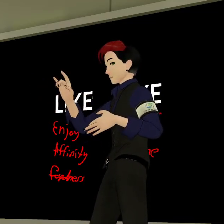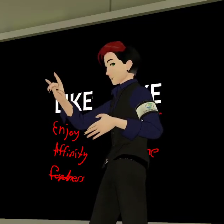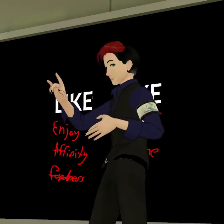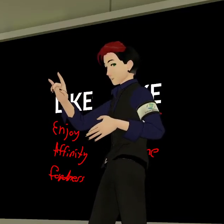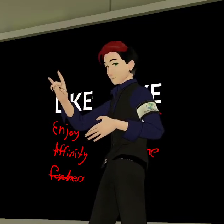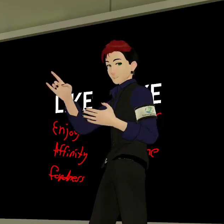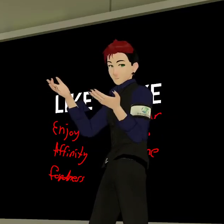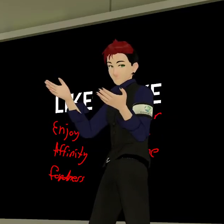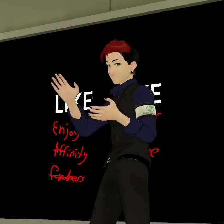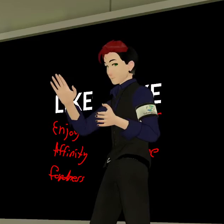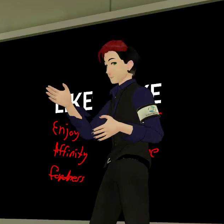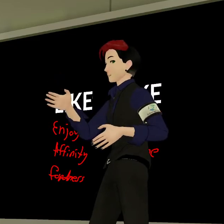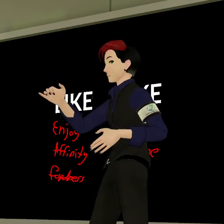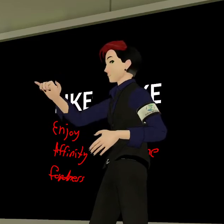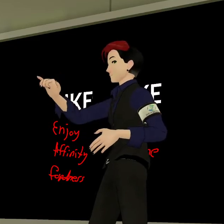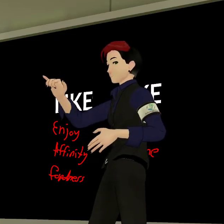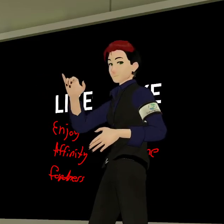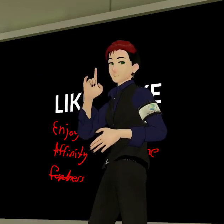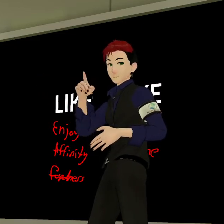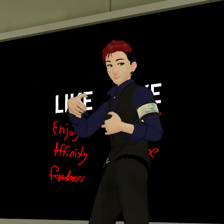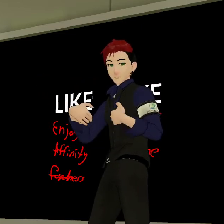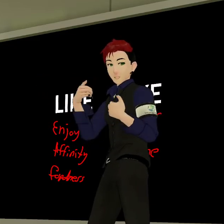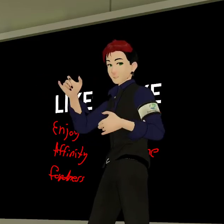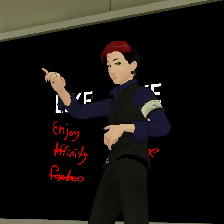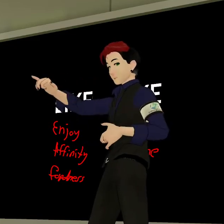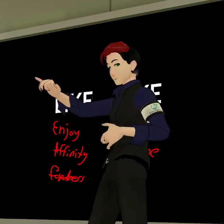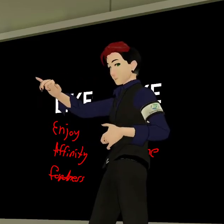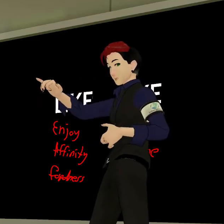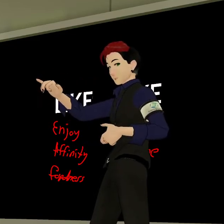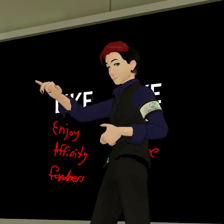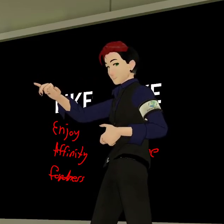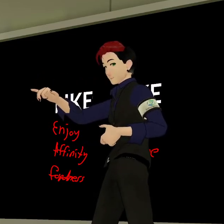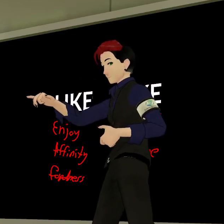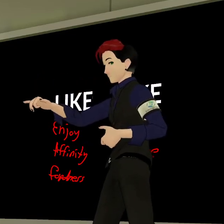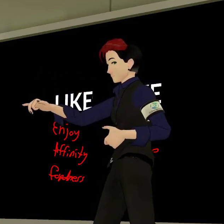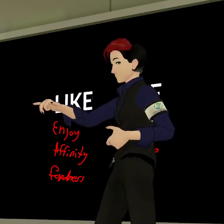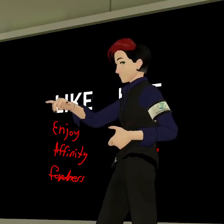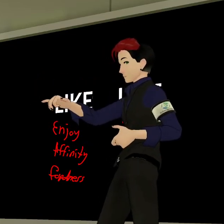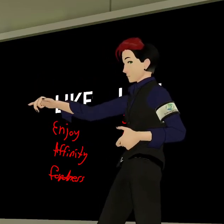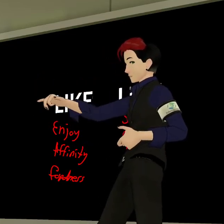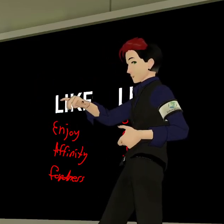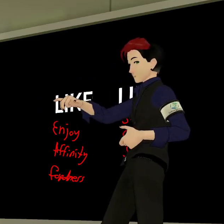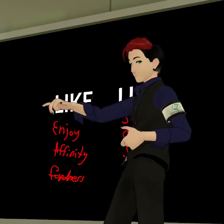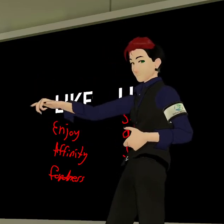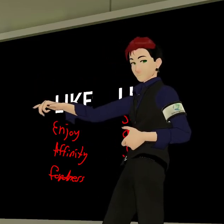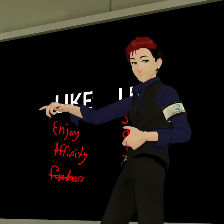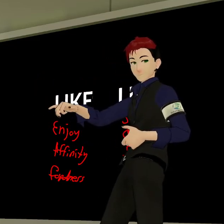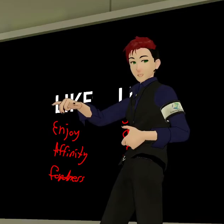rock and roll same thing but in real life you would be using a Y hand shape and you're going to